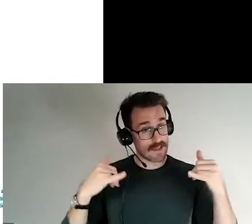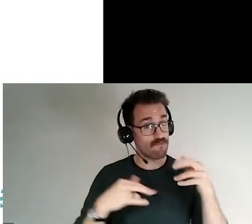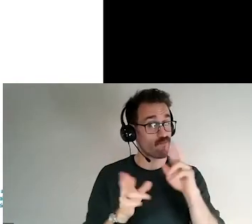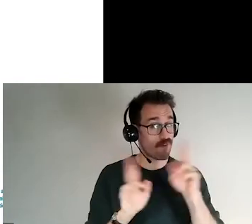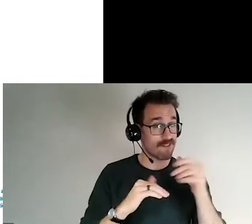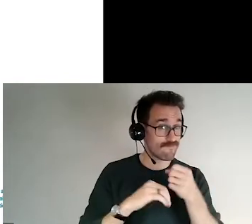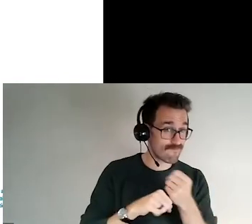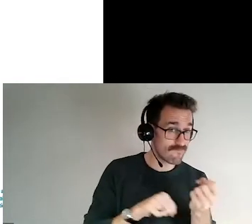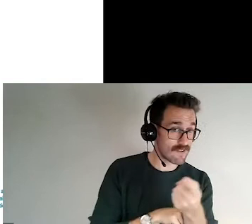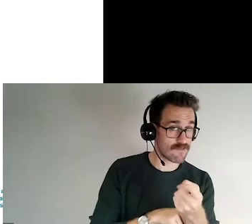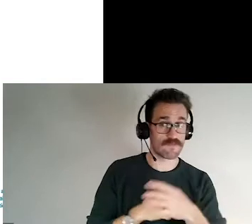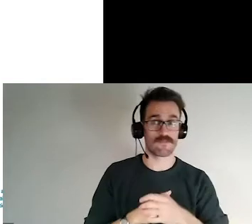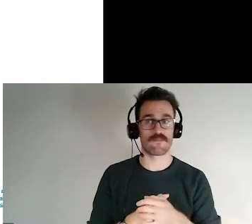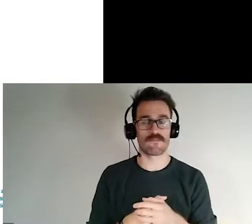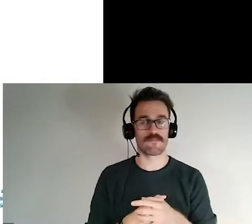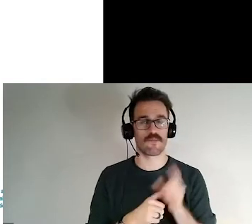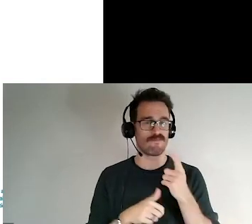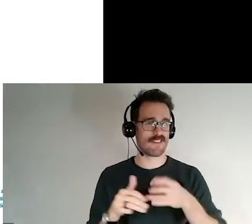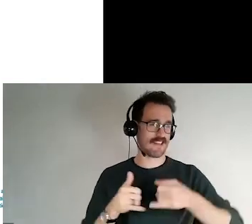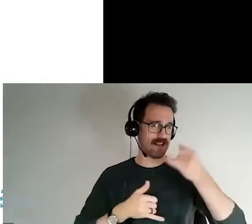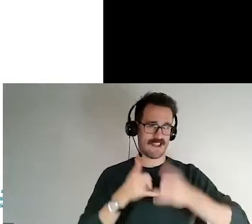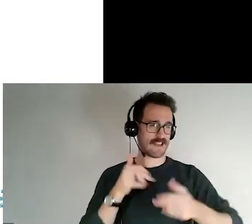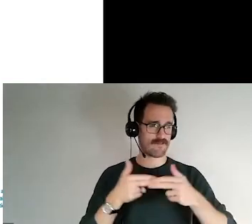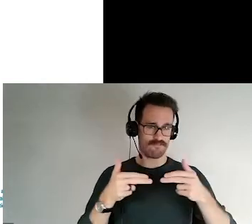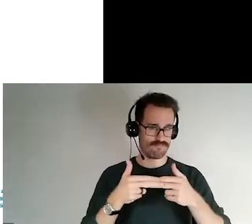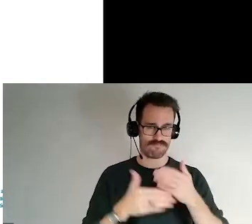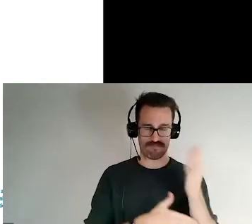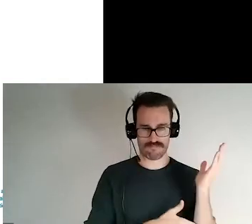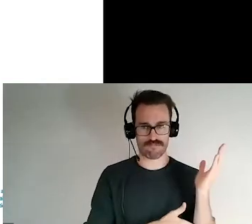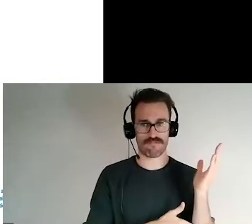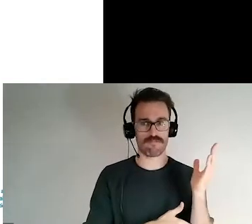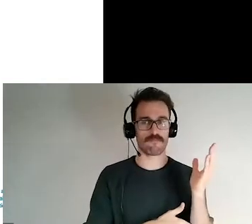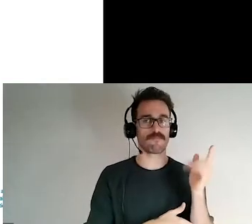I just want to finish with one last slide here, and that is our communication decision making